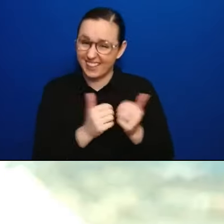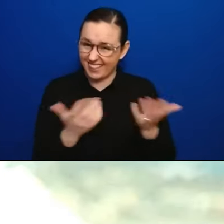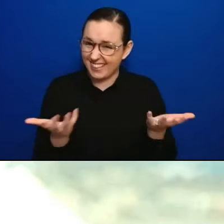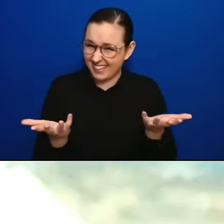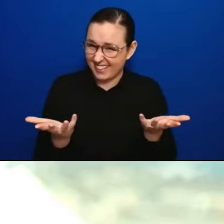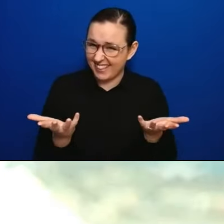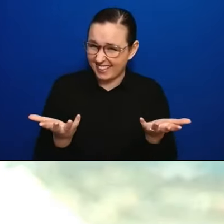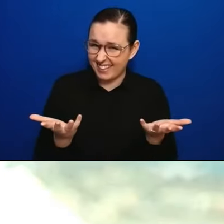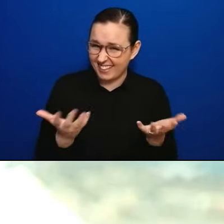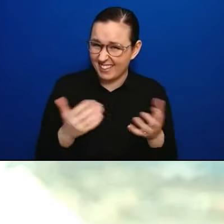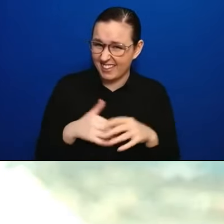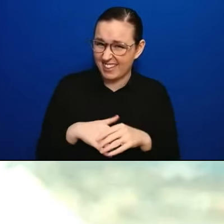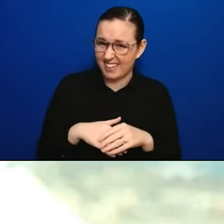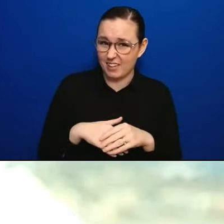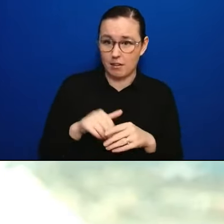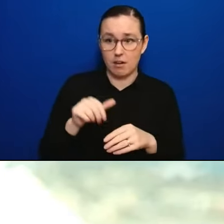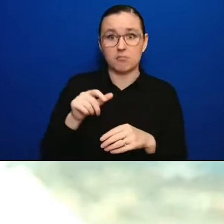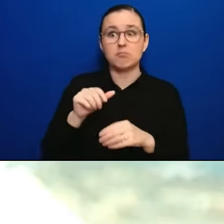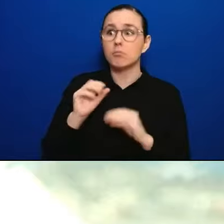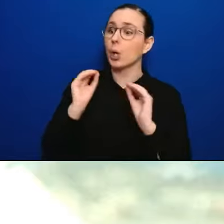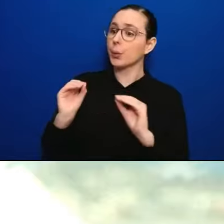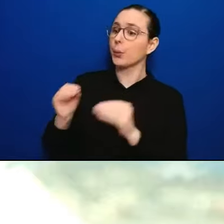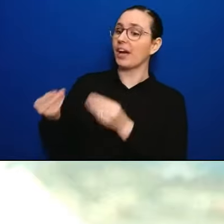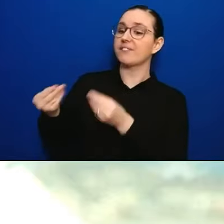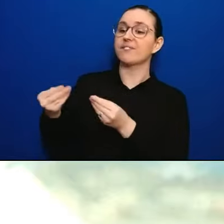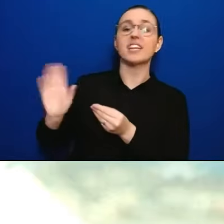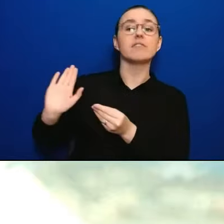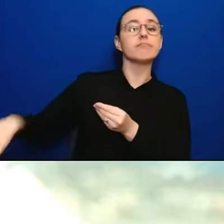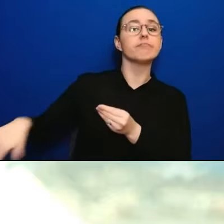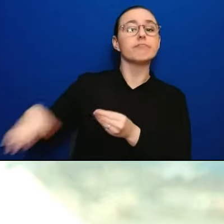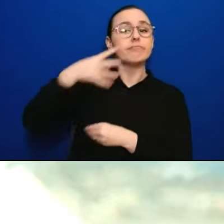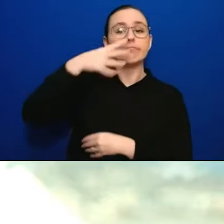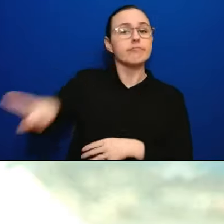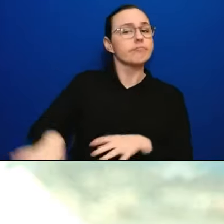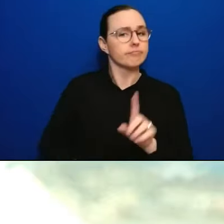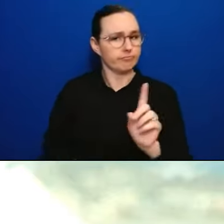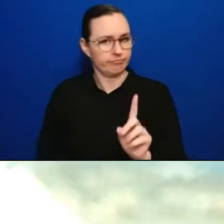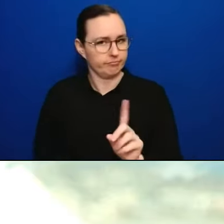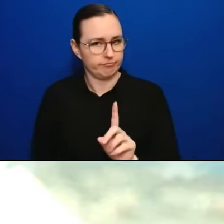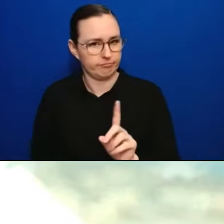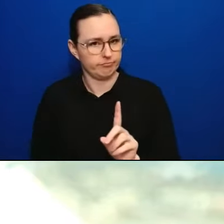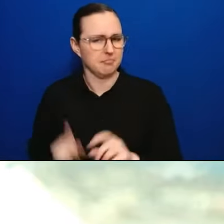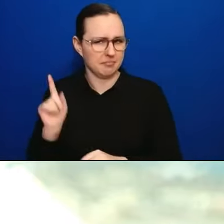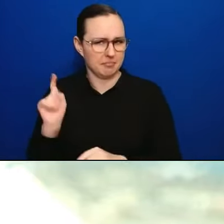Sometimes certainly for the patient that that happen.